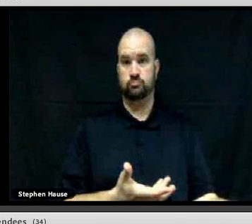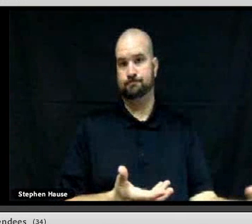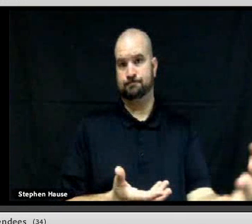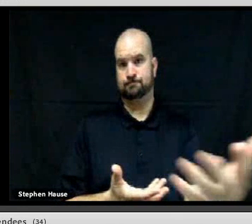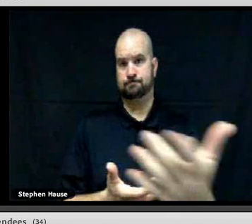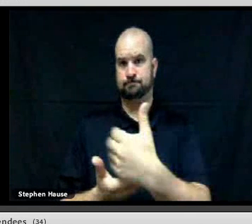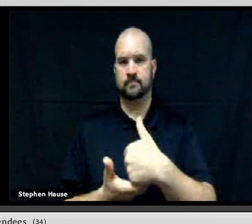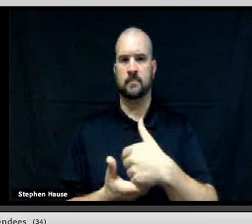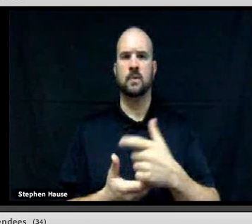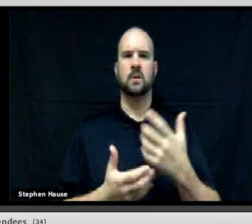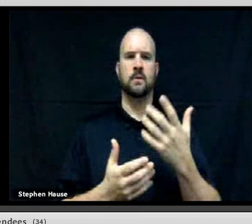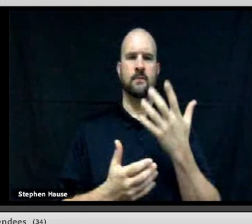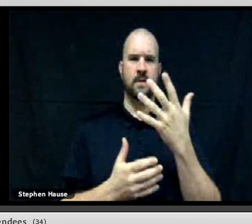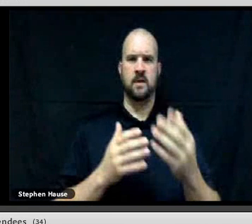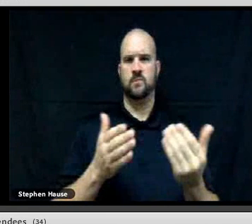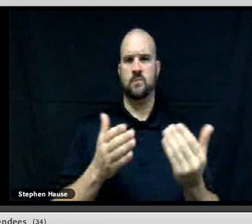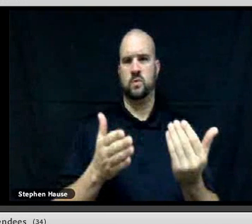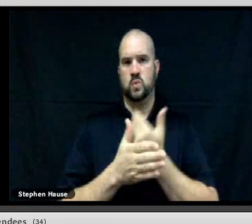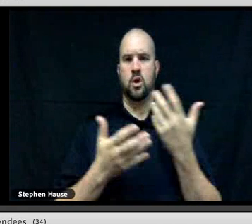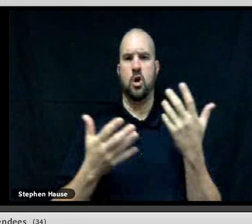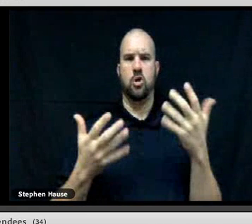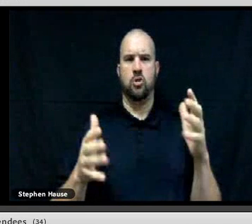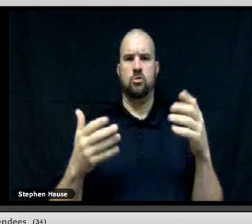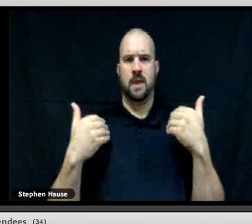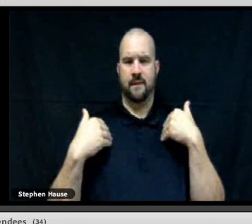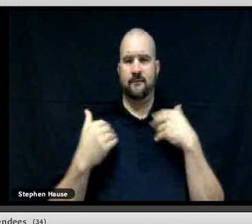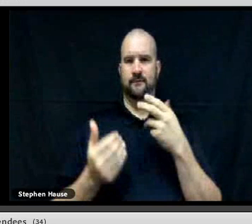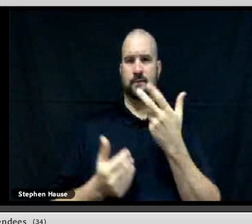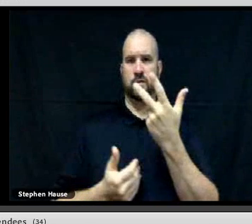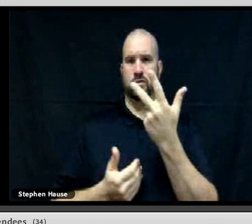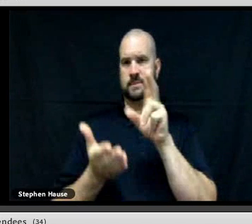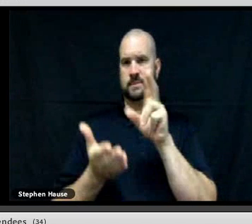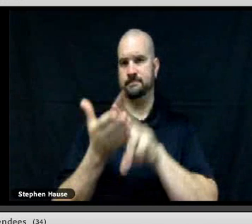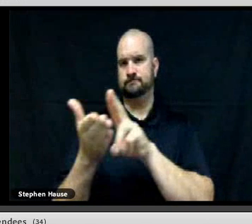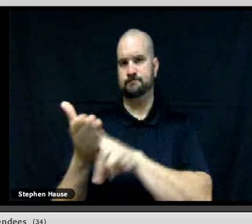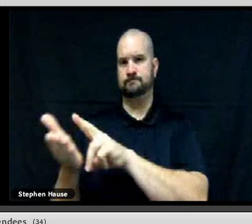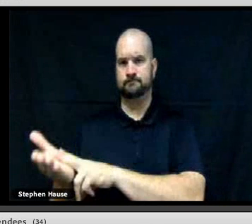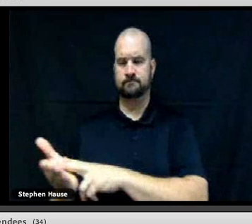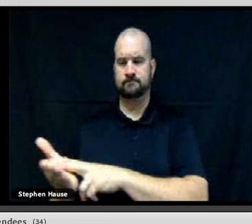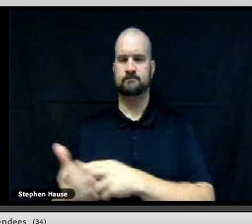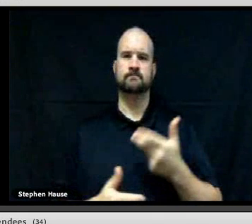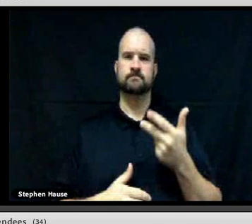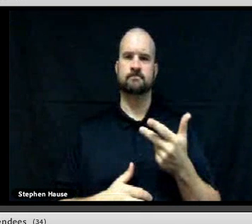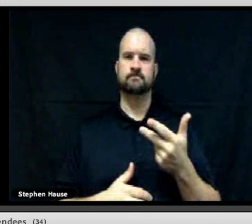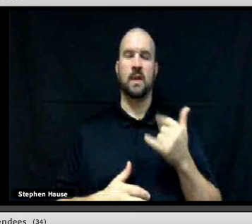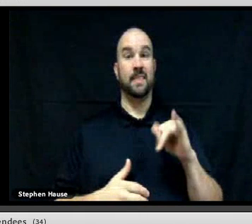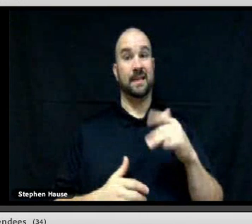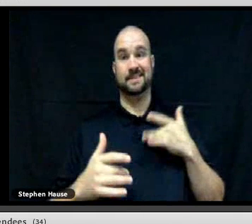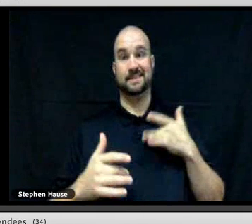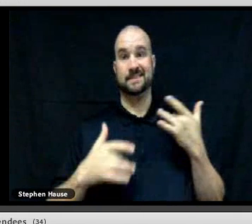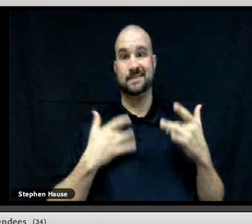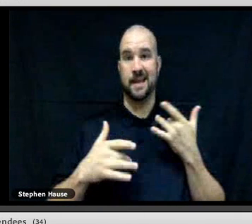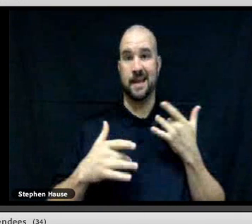for our August Harvest, uh, which is really exciting. So, we're already more than halfway to our five content